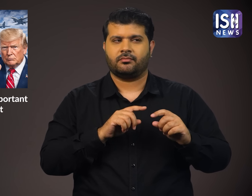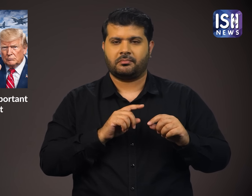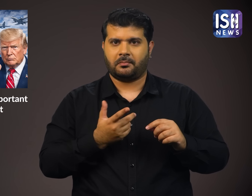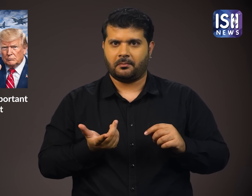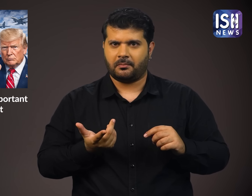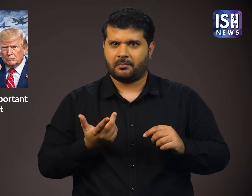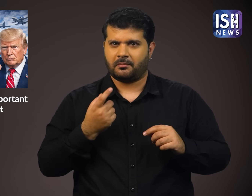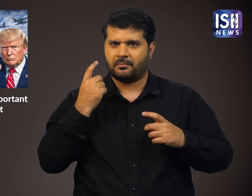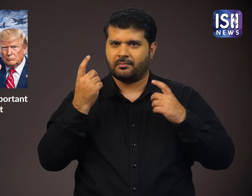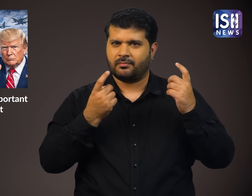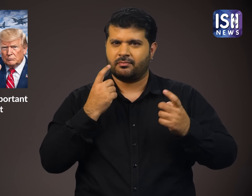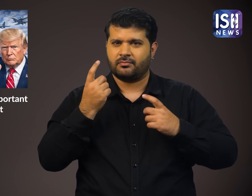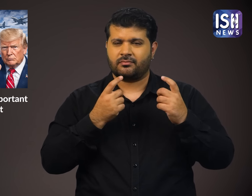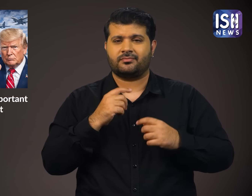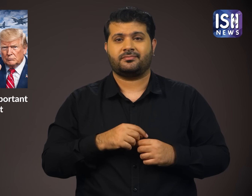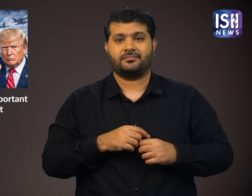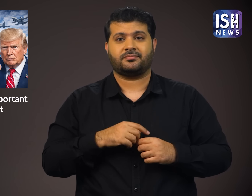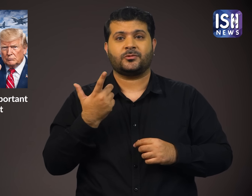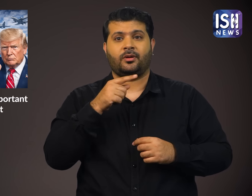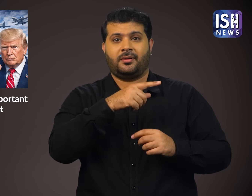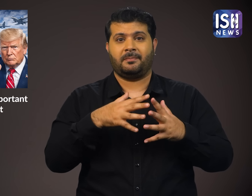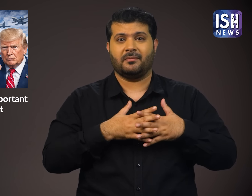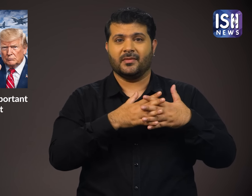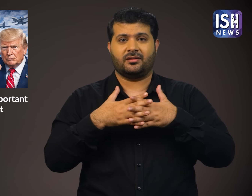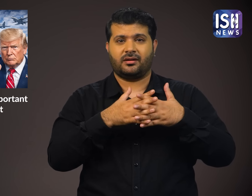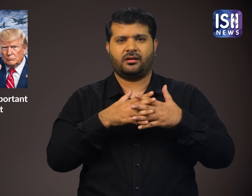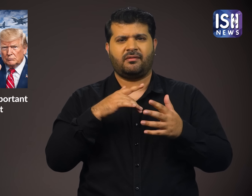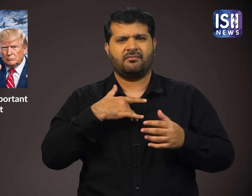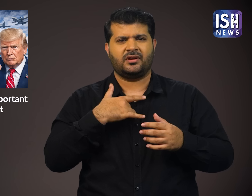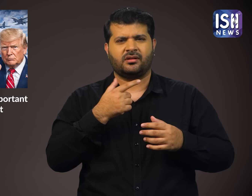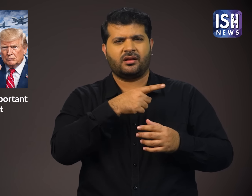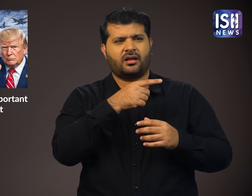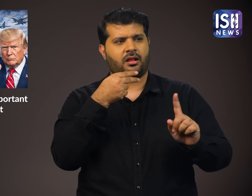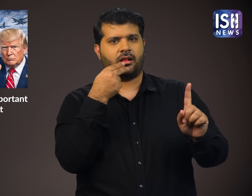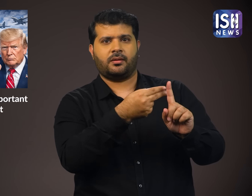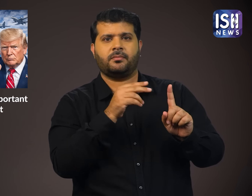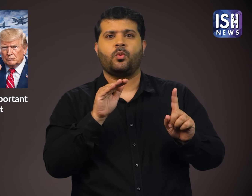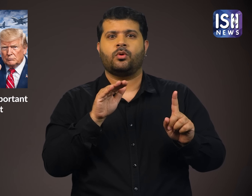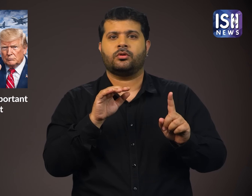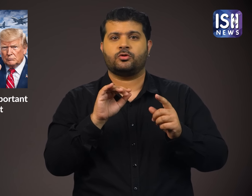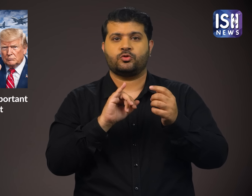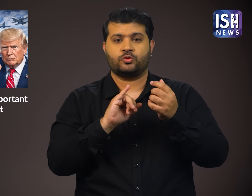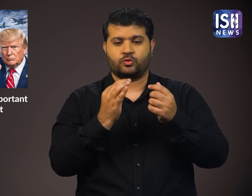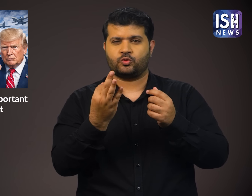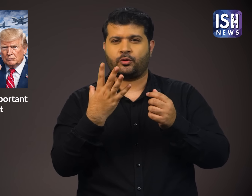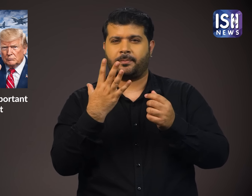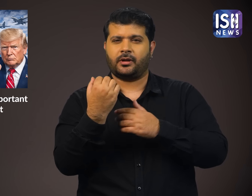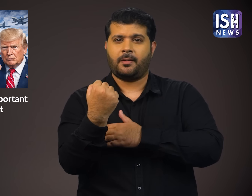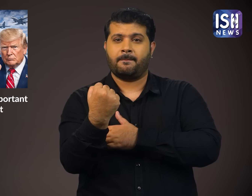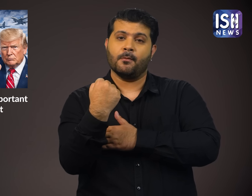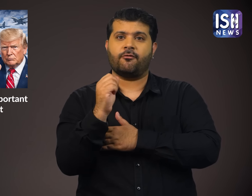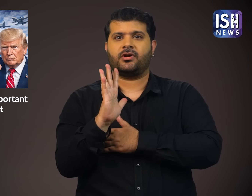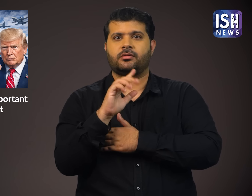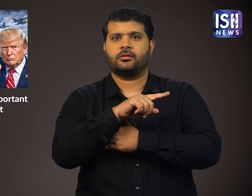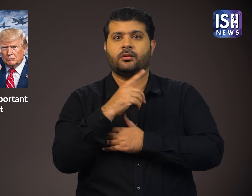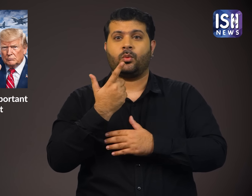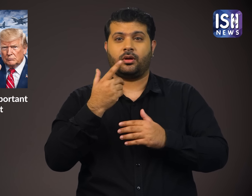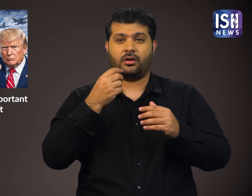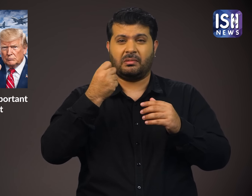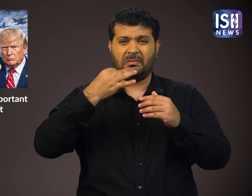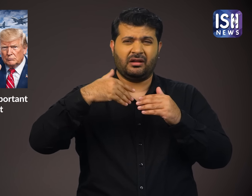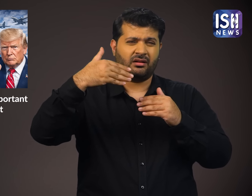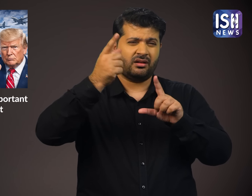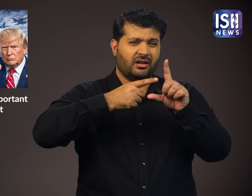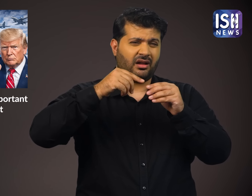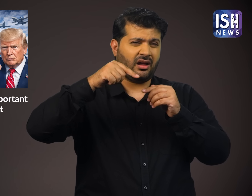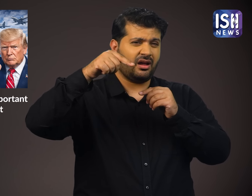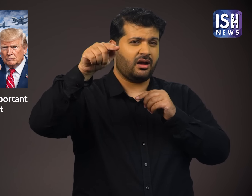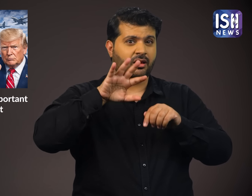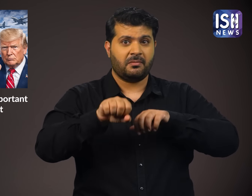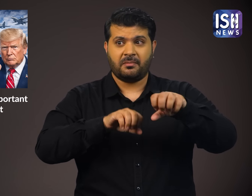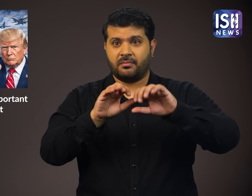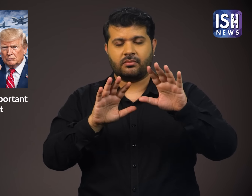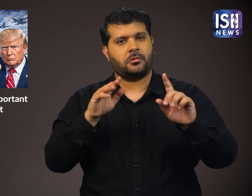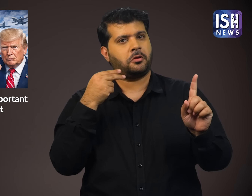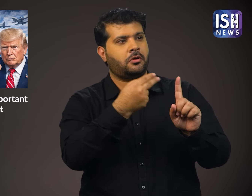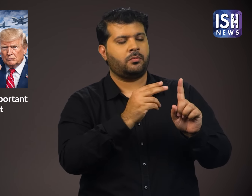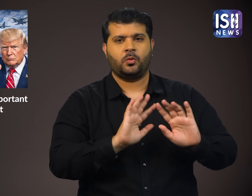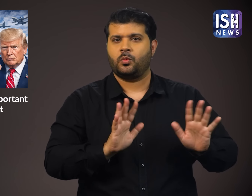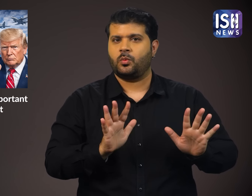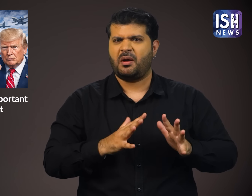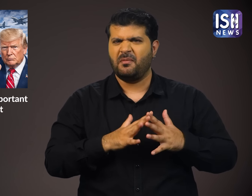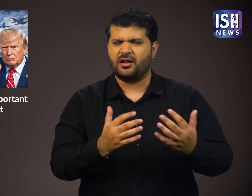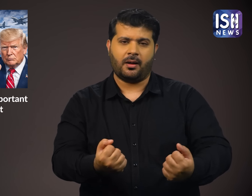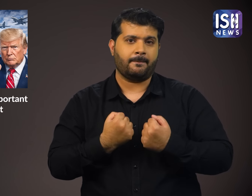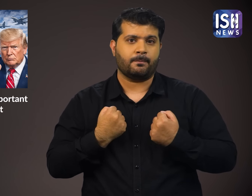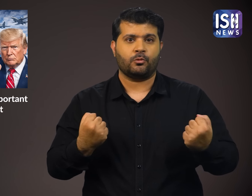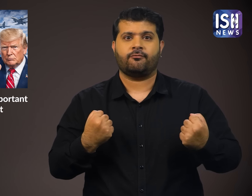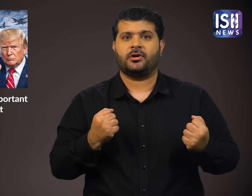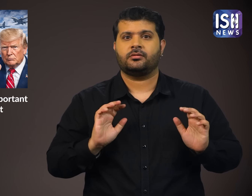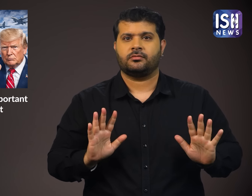This is intriguing as this could help the U.S. remain a superpower for decades.